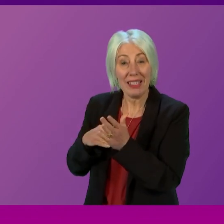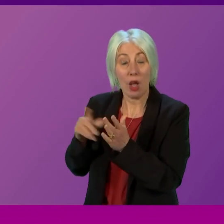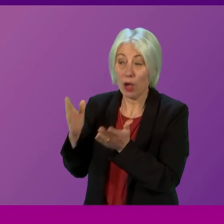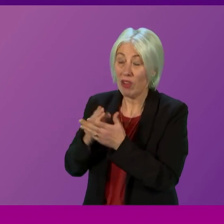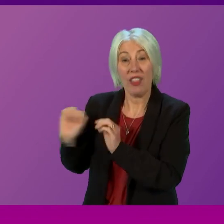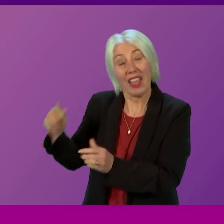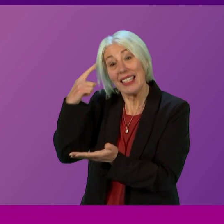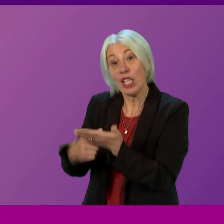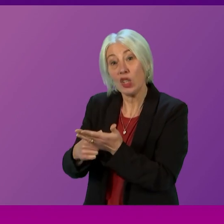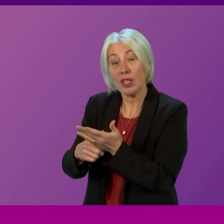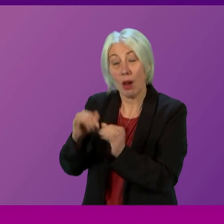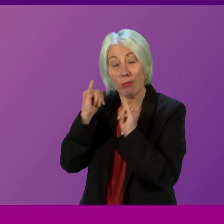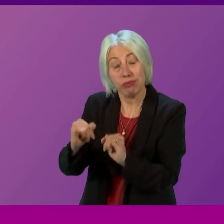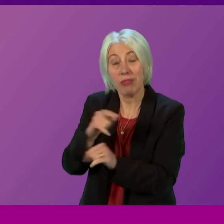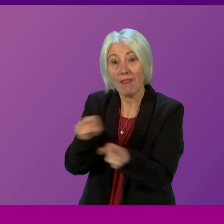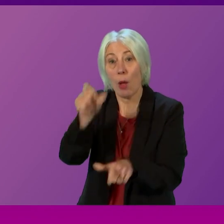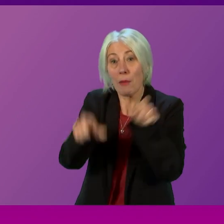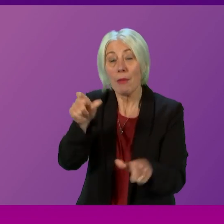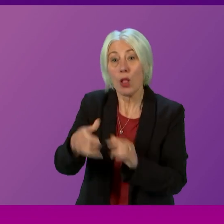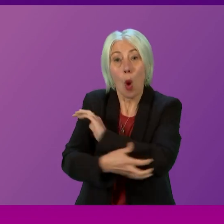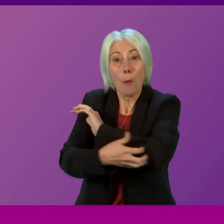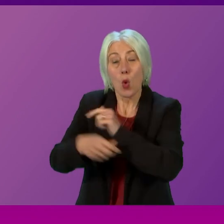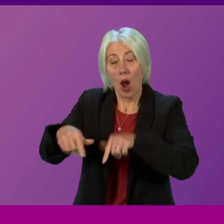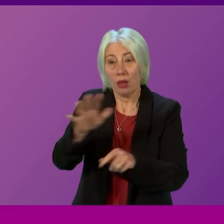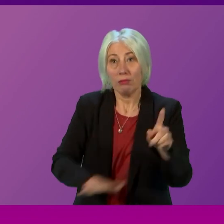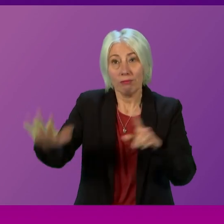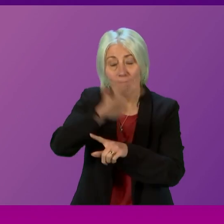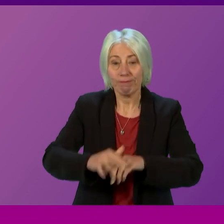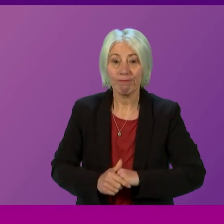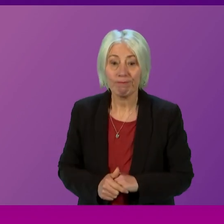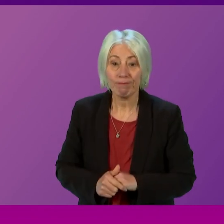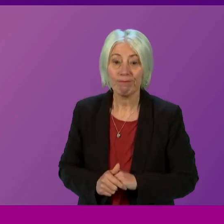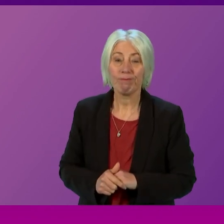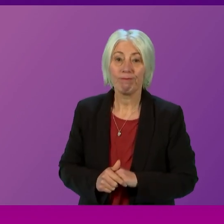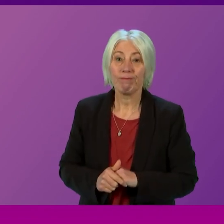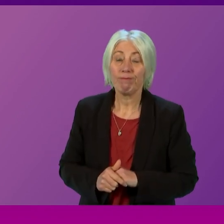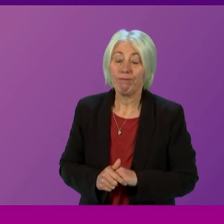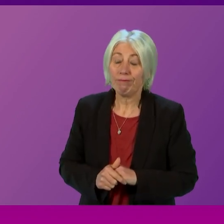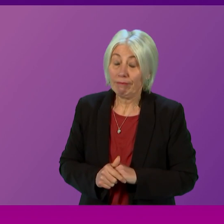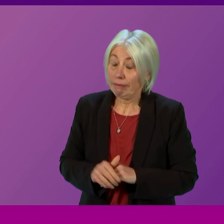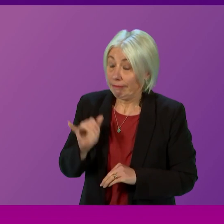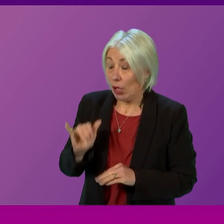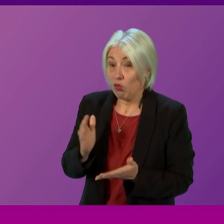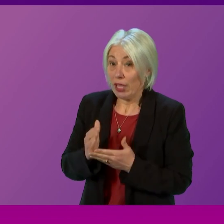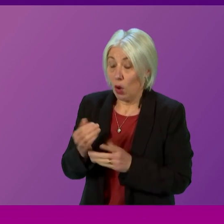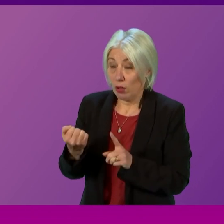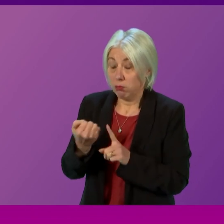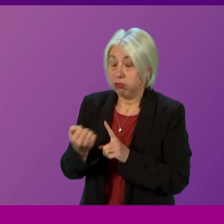It is always really striking just how